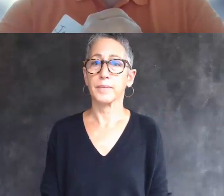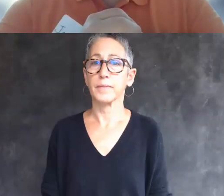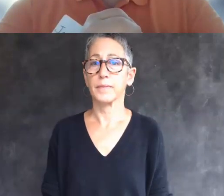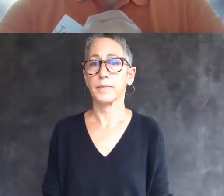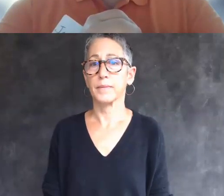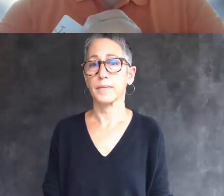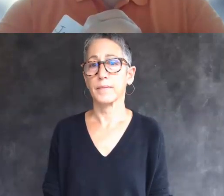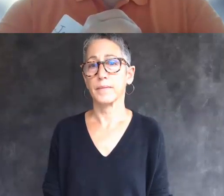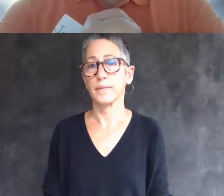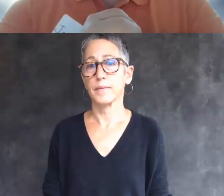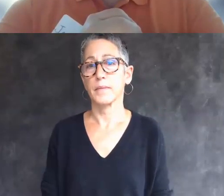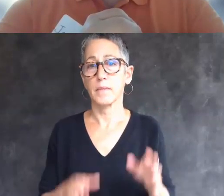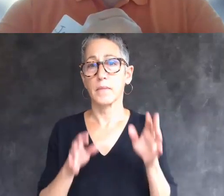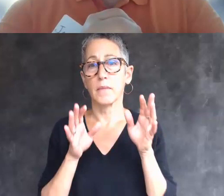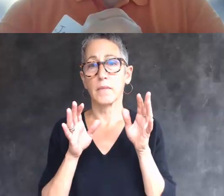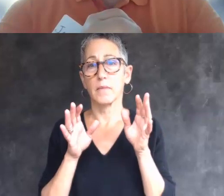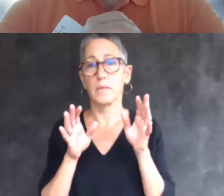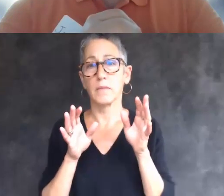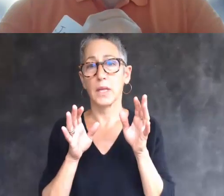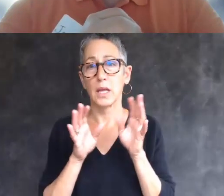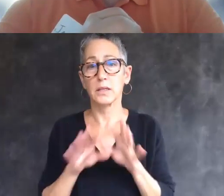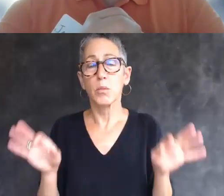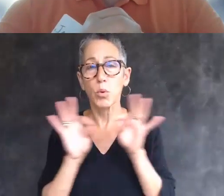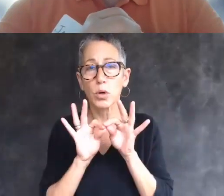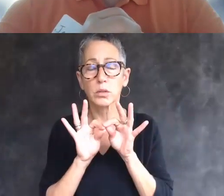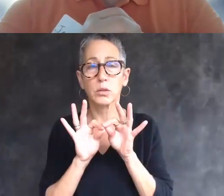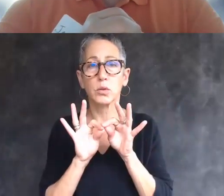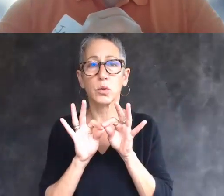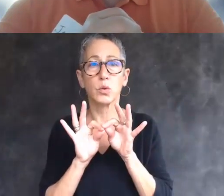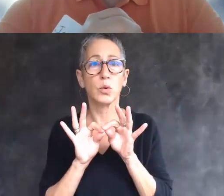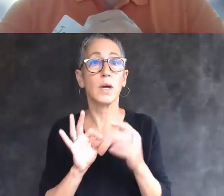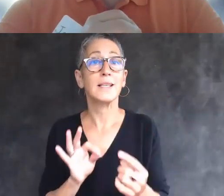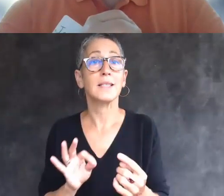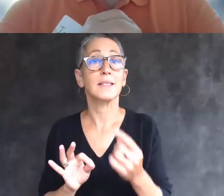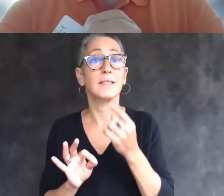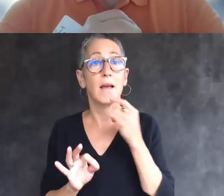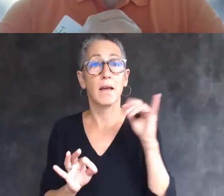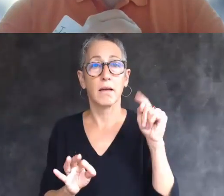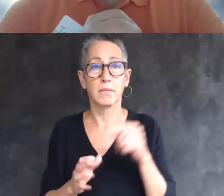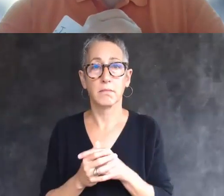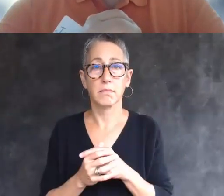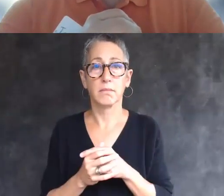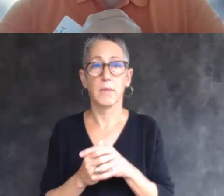to say it and to acknowledge it and to push people and ourselves